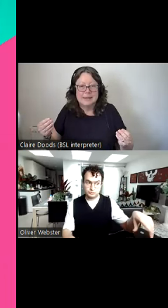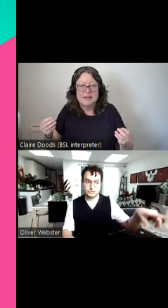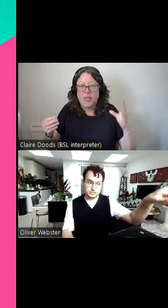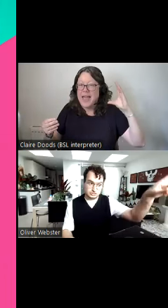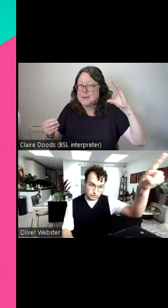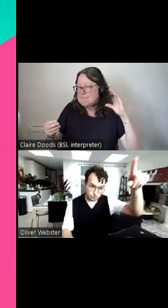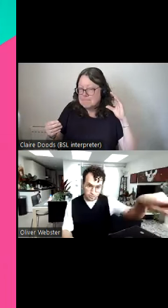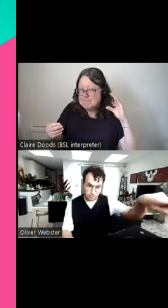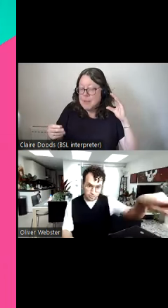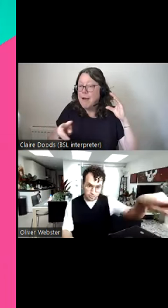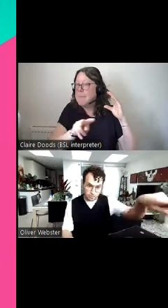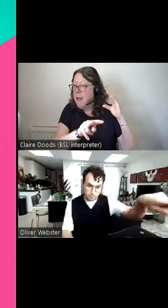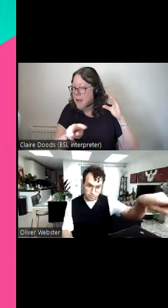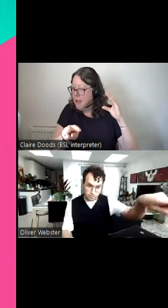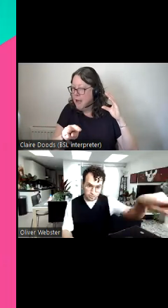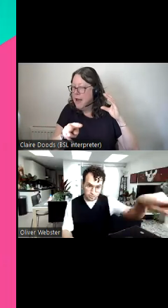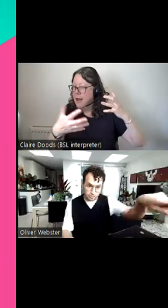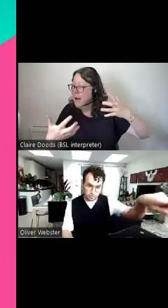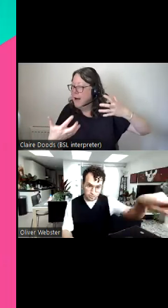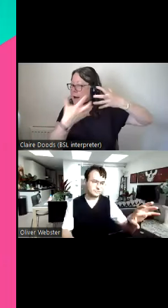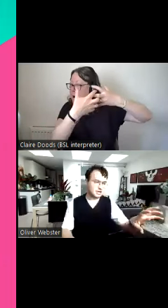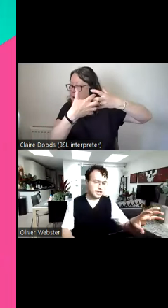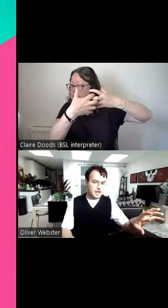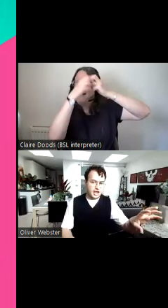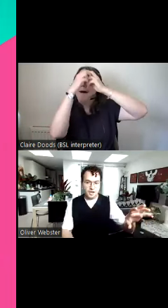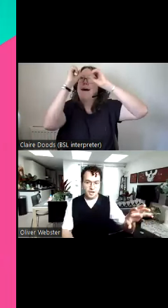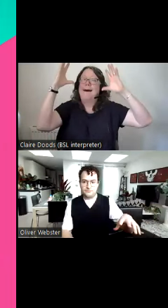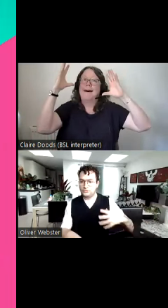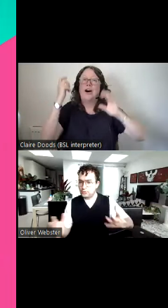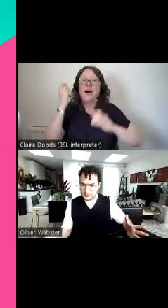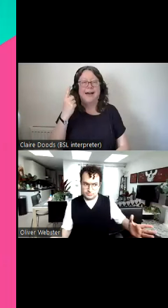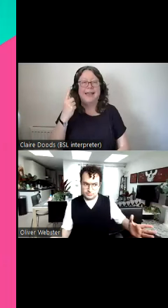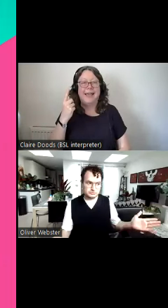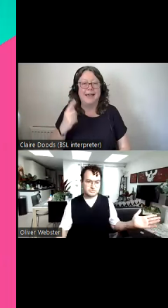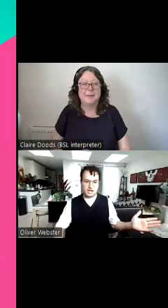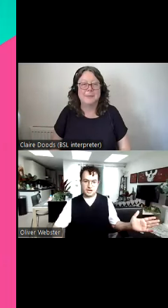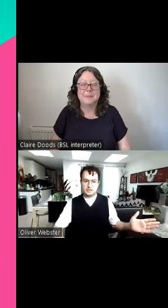which is the gray section on-screen. For most people,